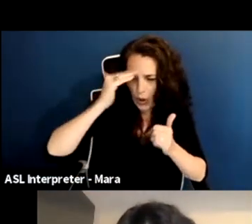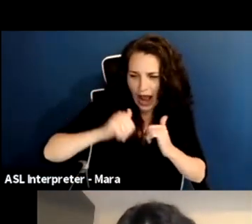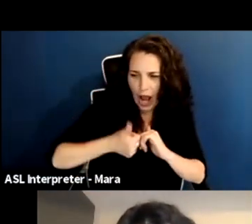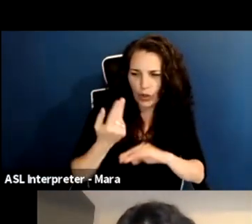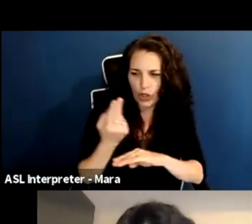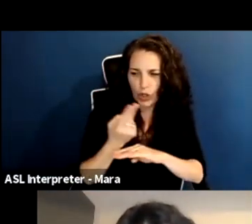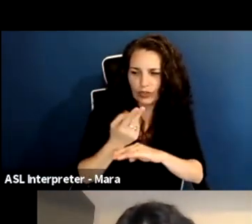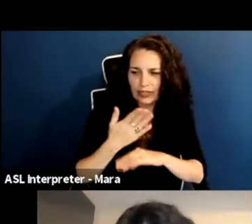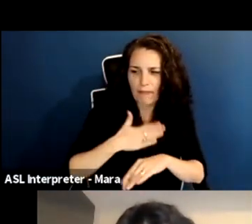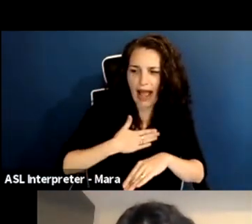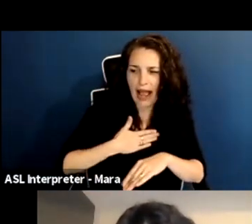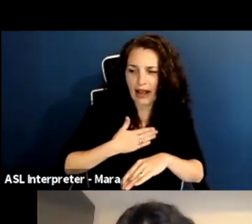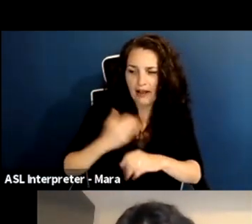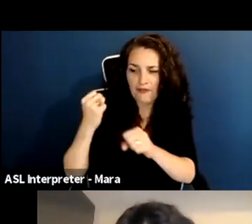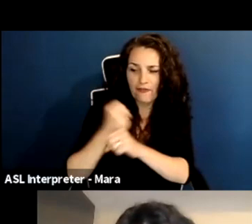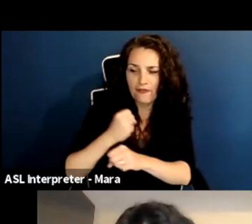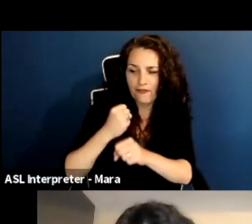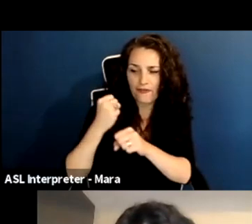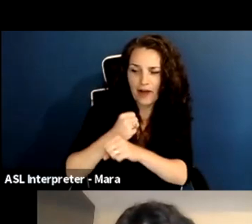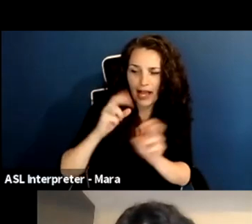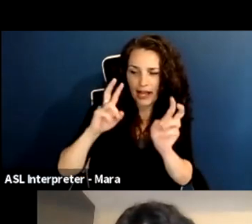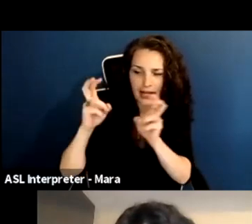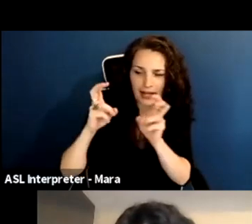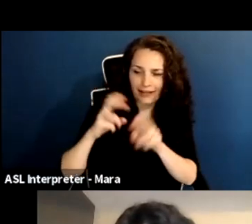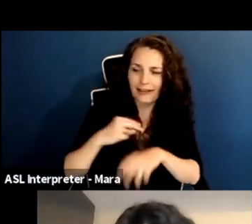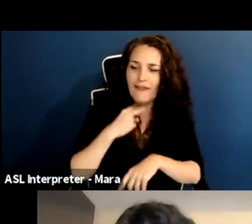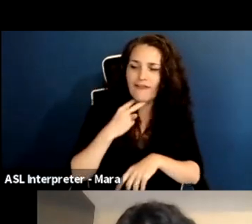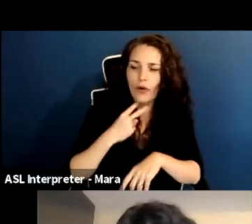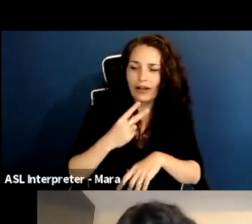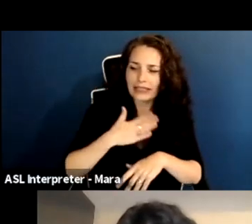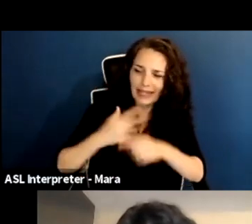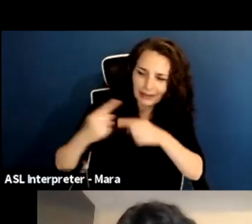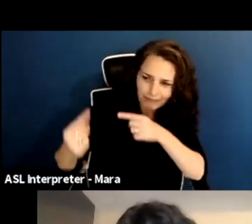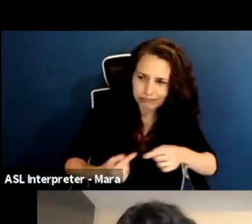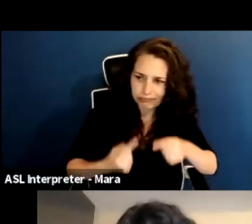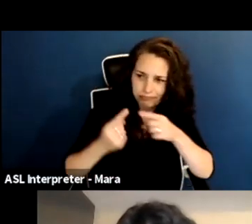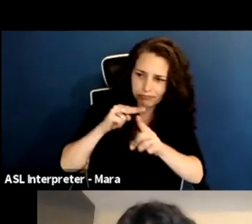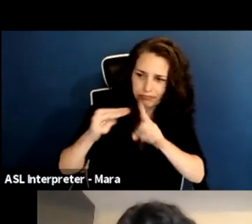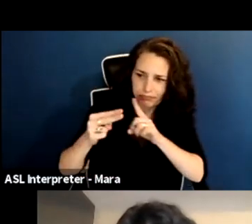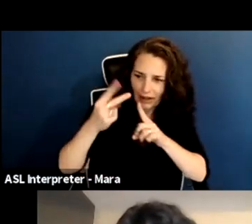But yeah and that's something I'm gonna be doing for the rest of my time here on this planet,